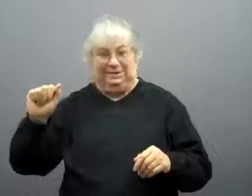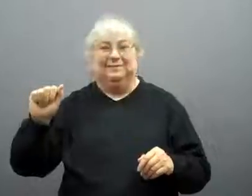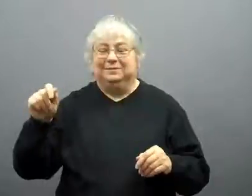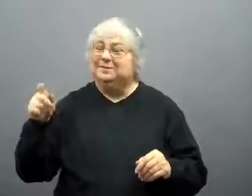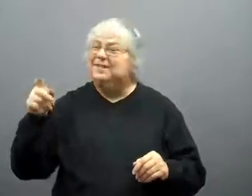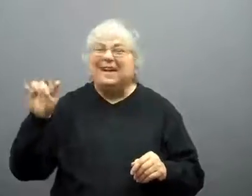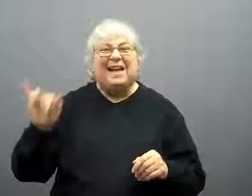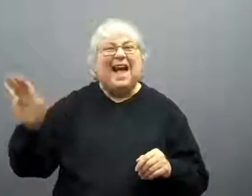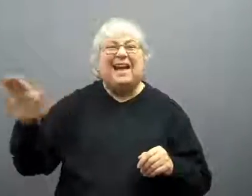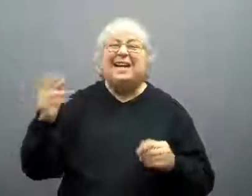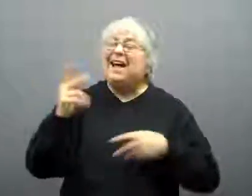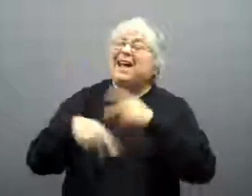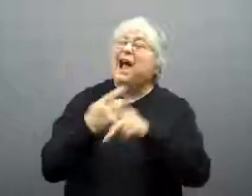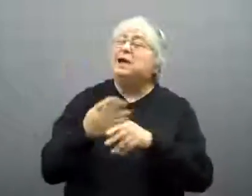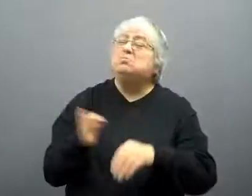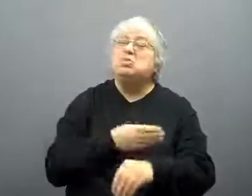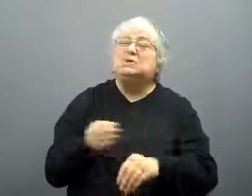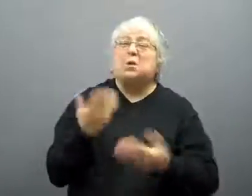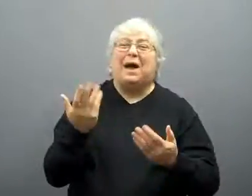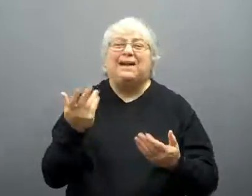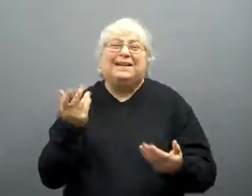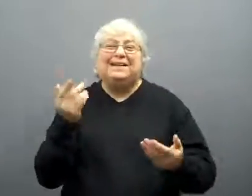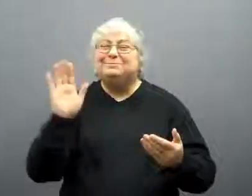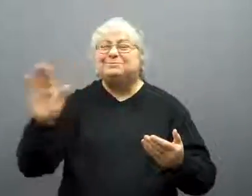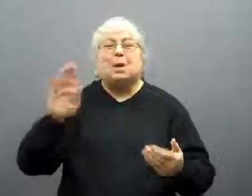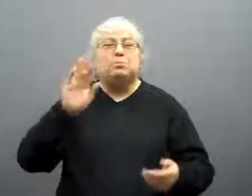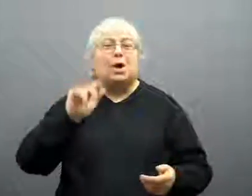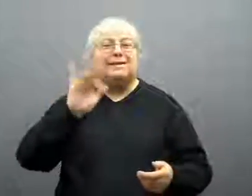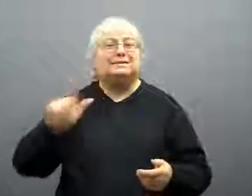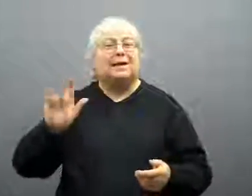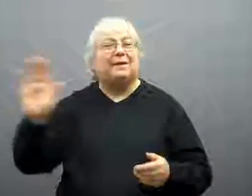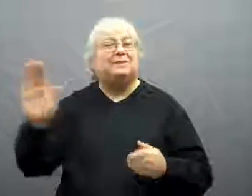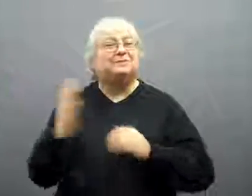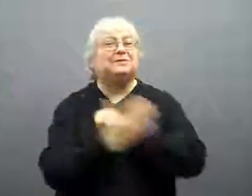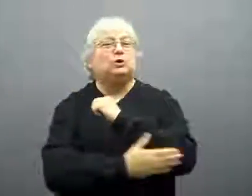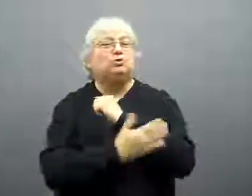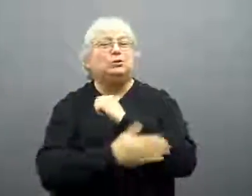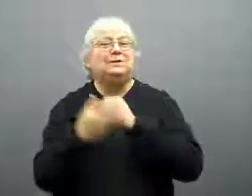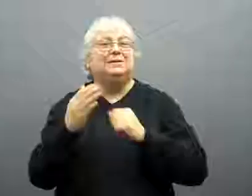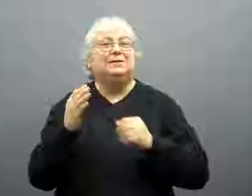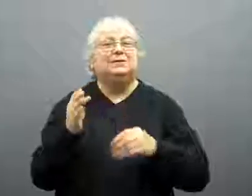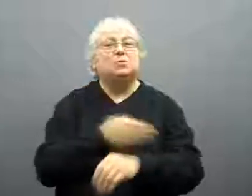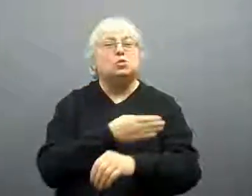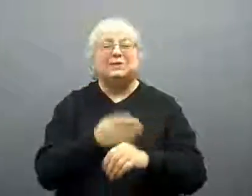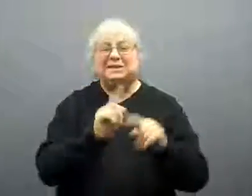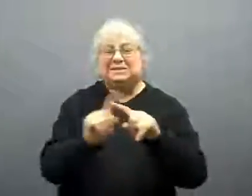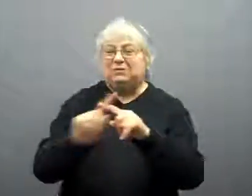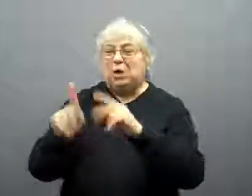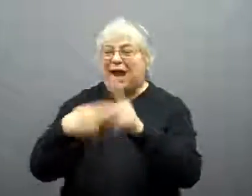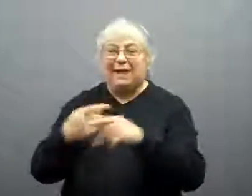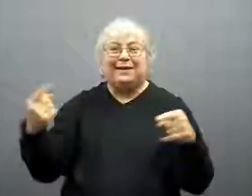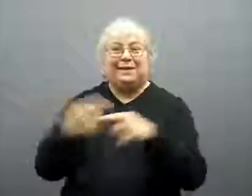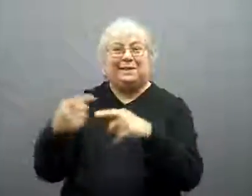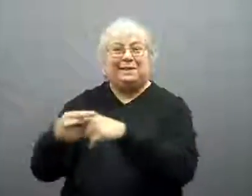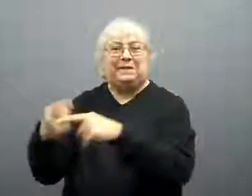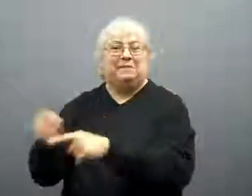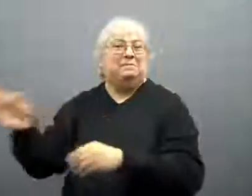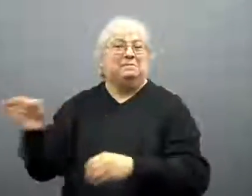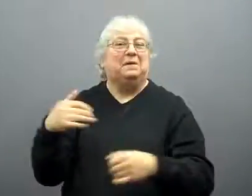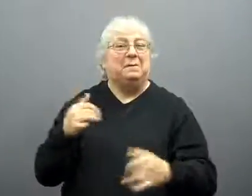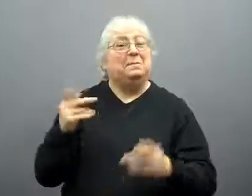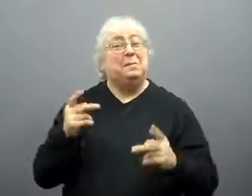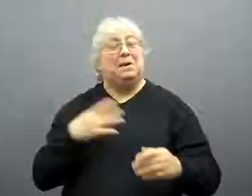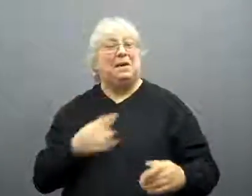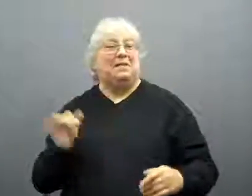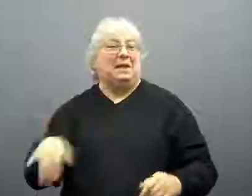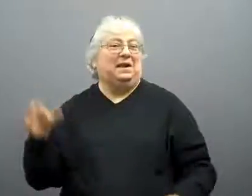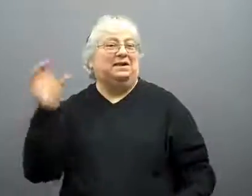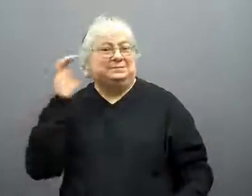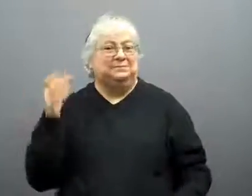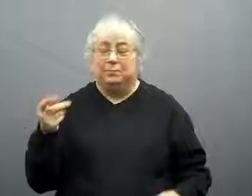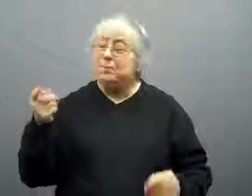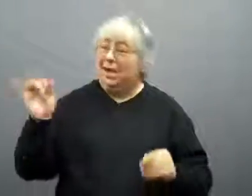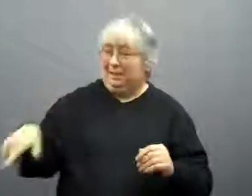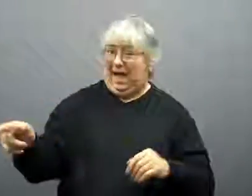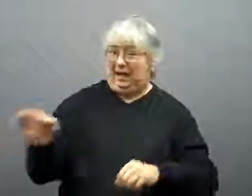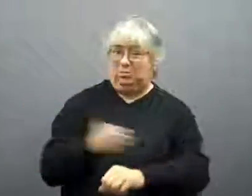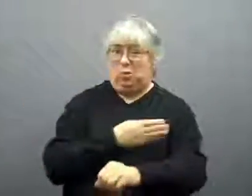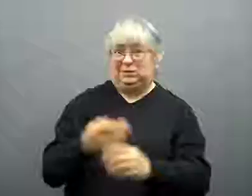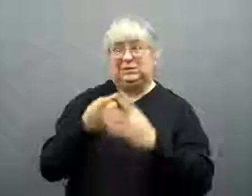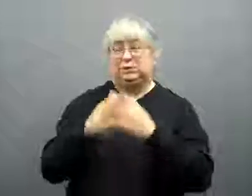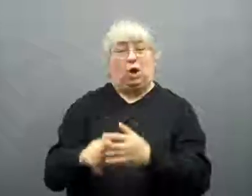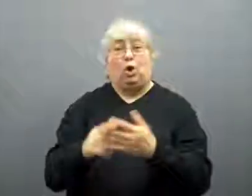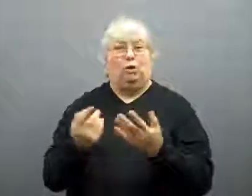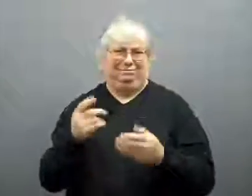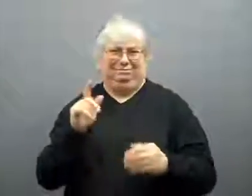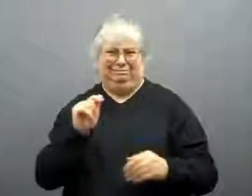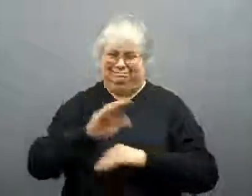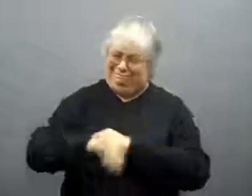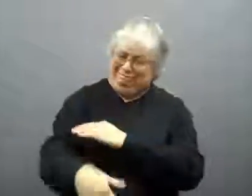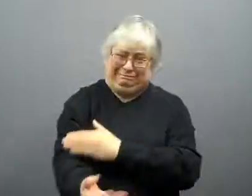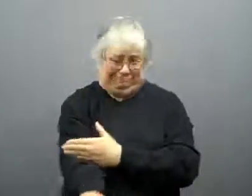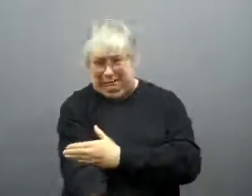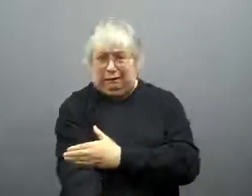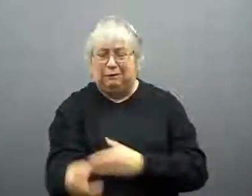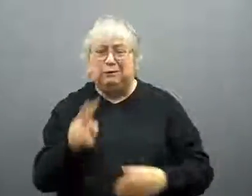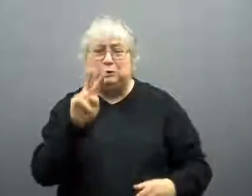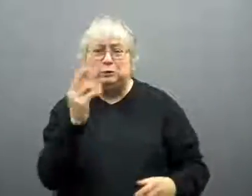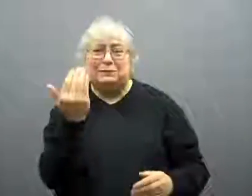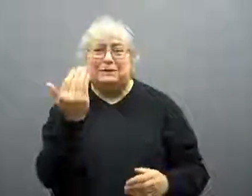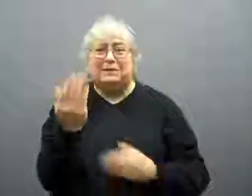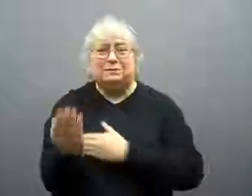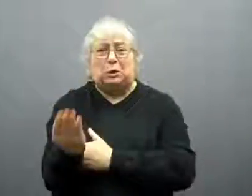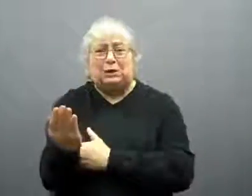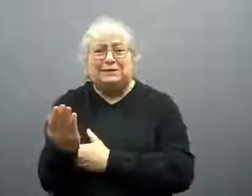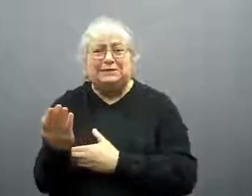It played a combination of Brazilian country music styles.